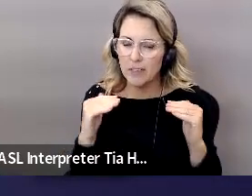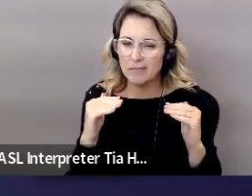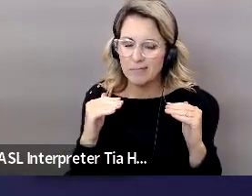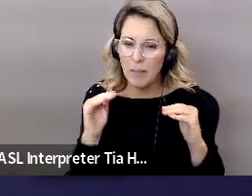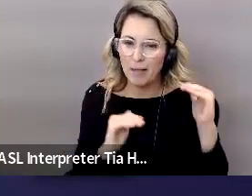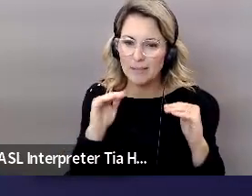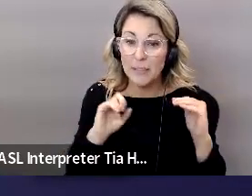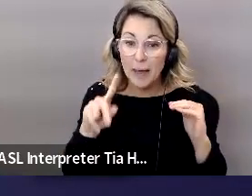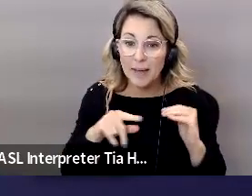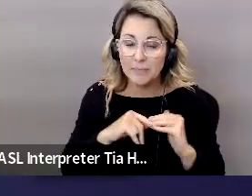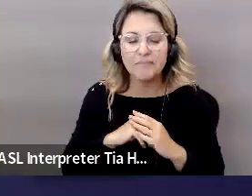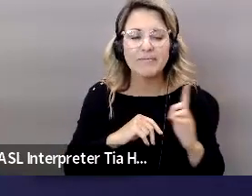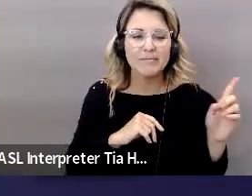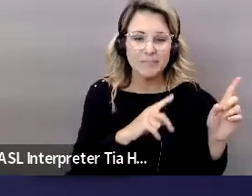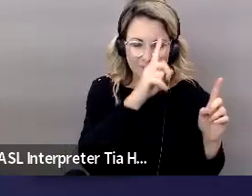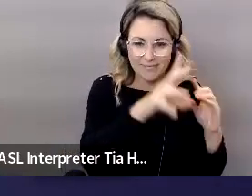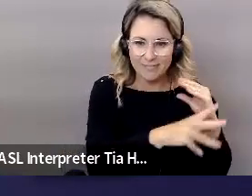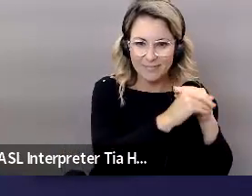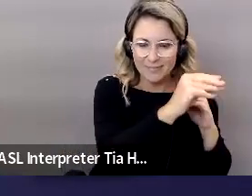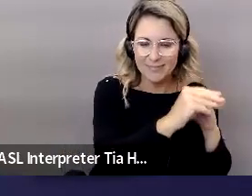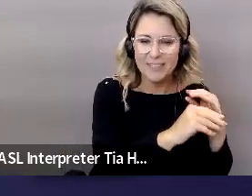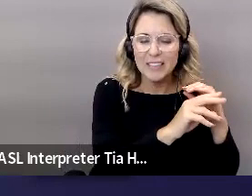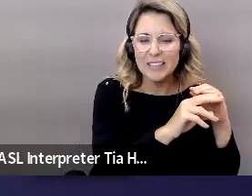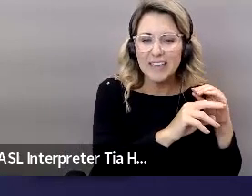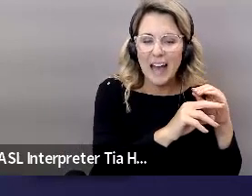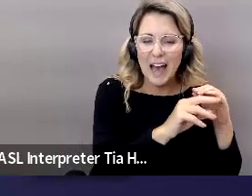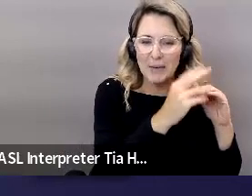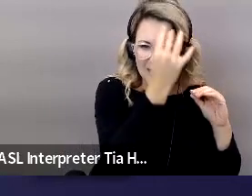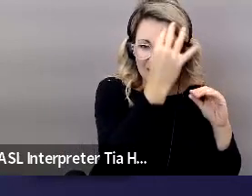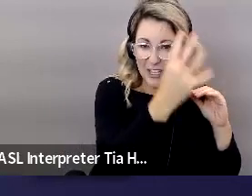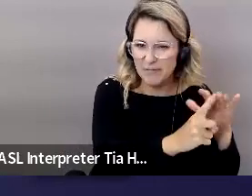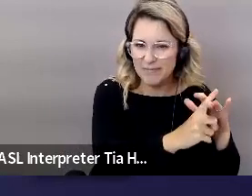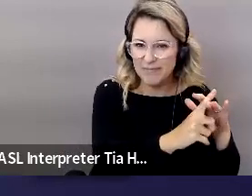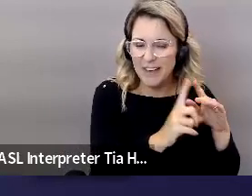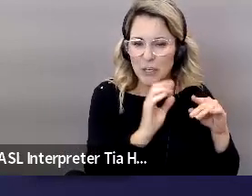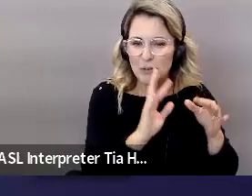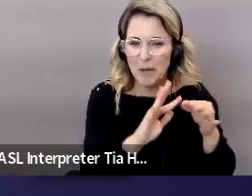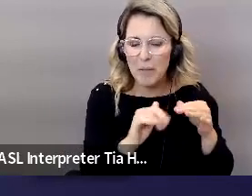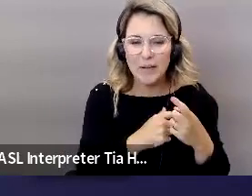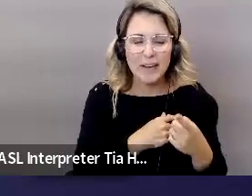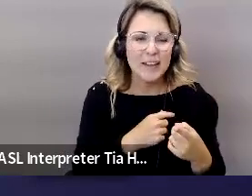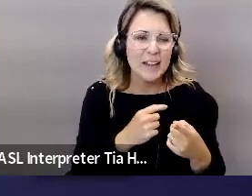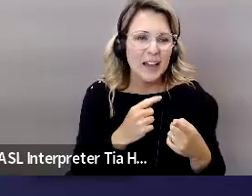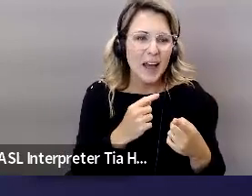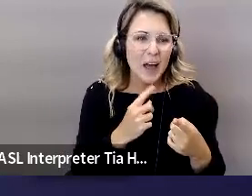was thinking about a project we wrote to provide support employment services to transition age